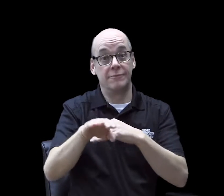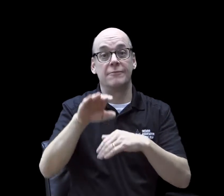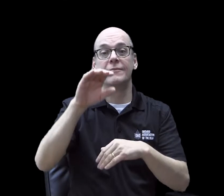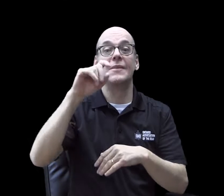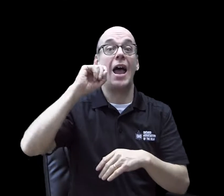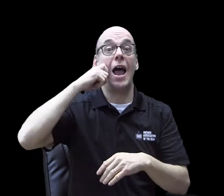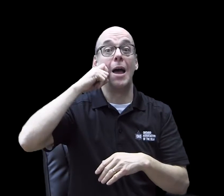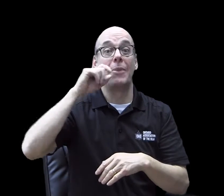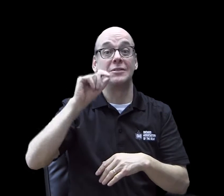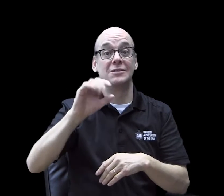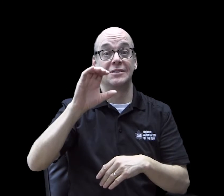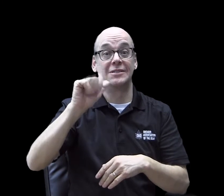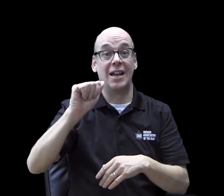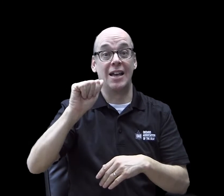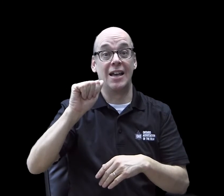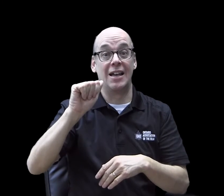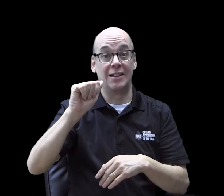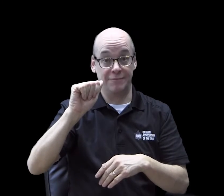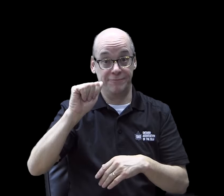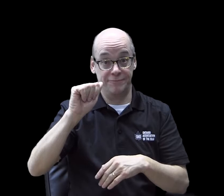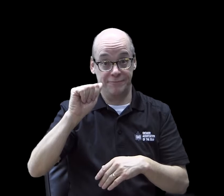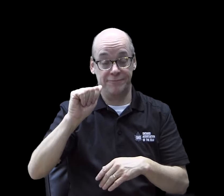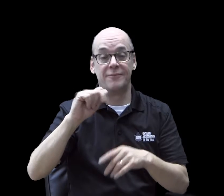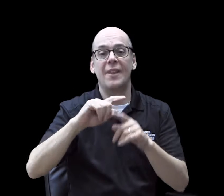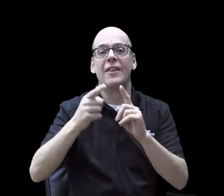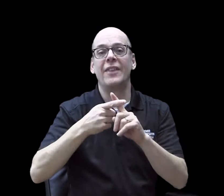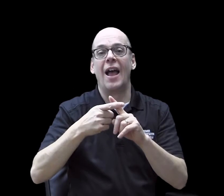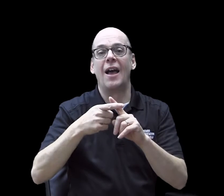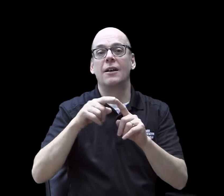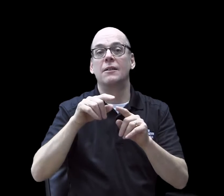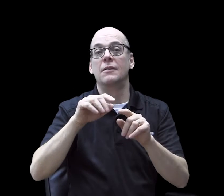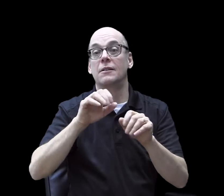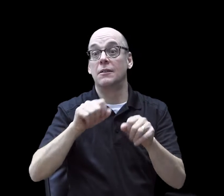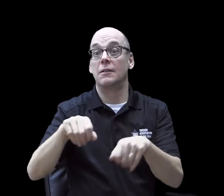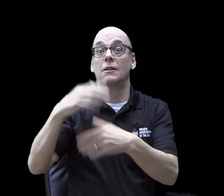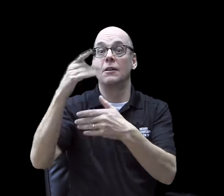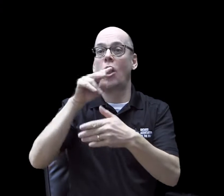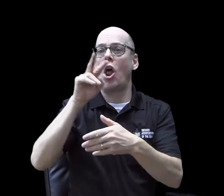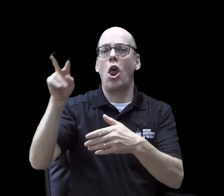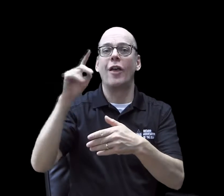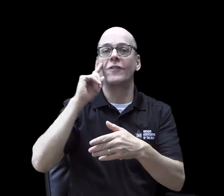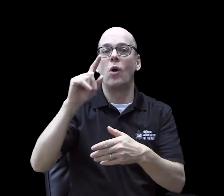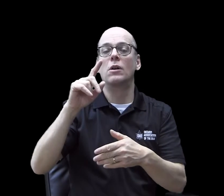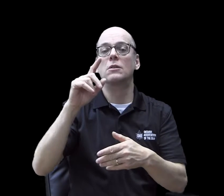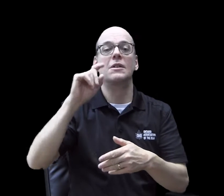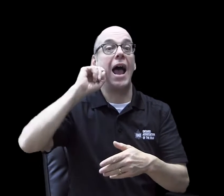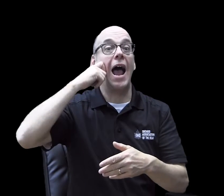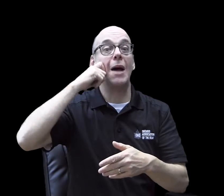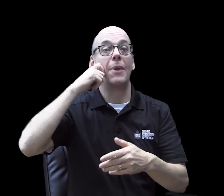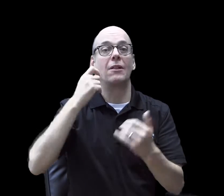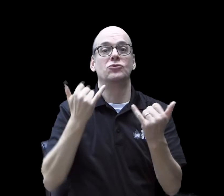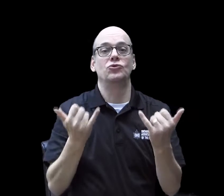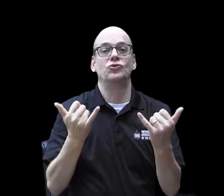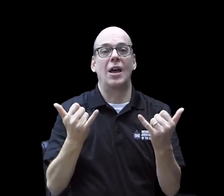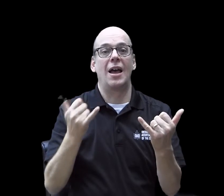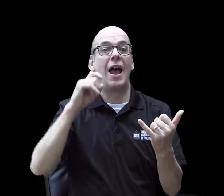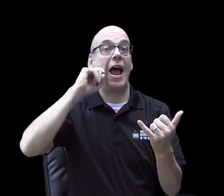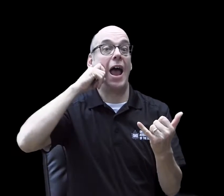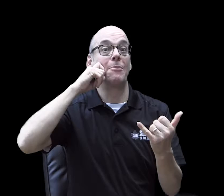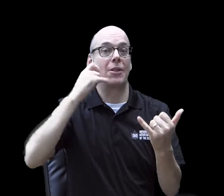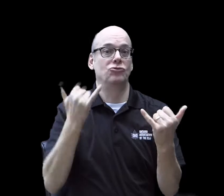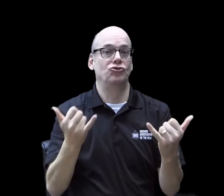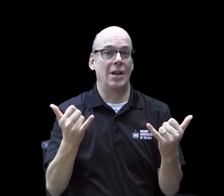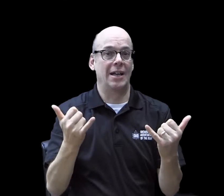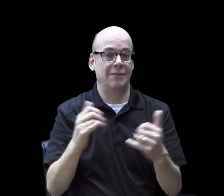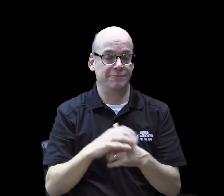You can go to www.apple.ca and look up for "Today at Apple,"